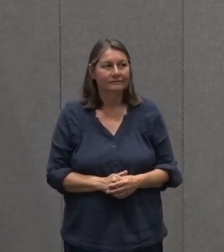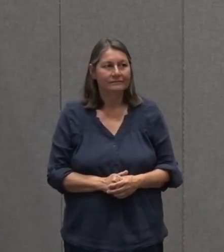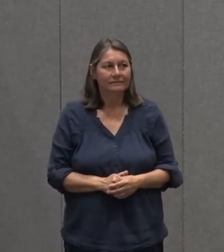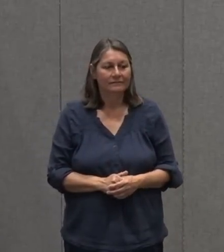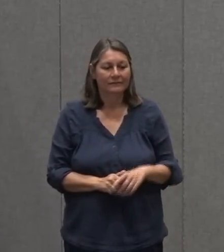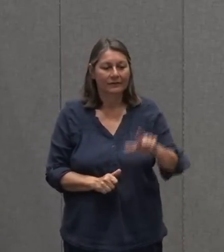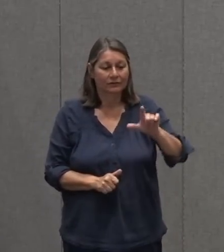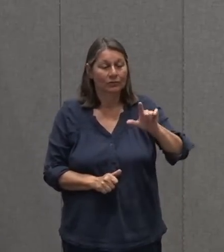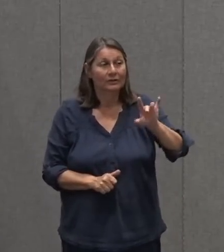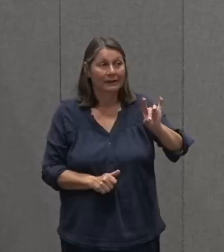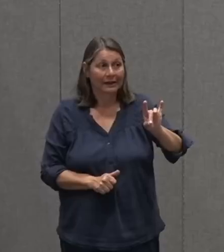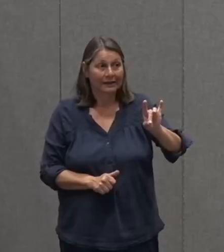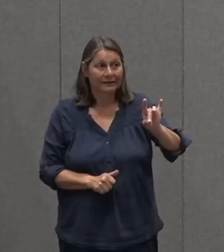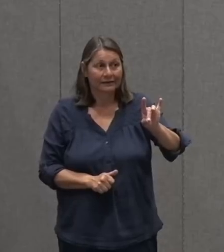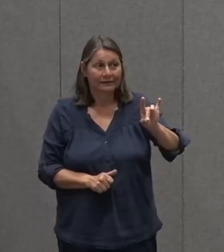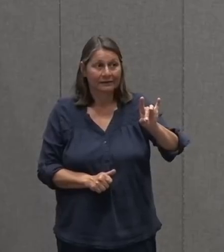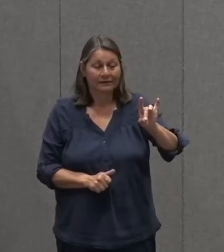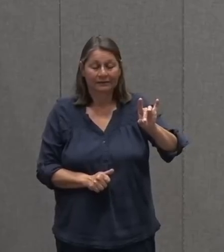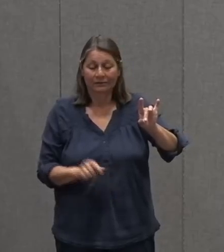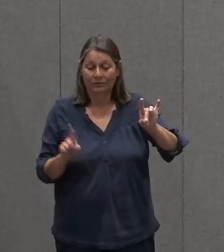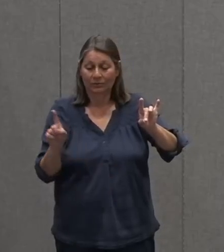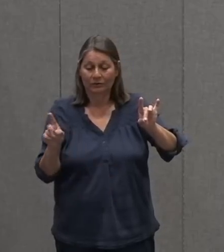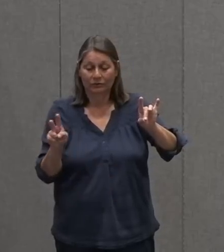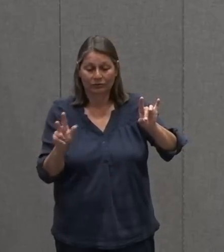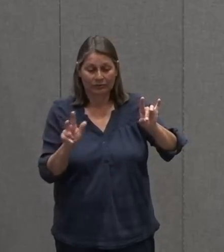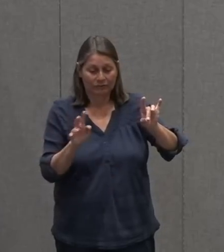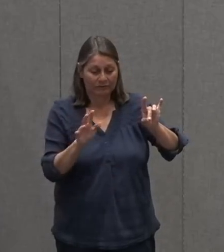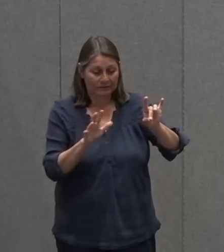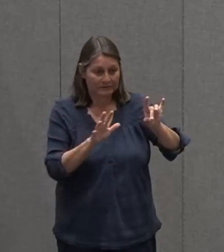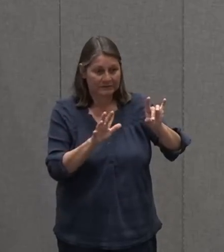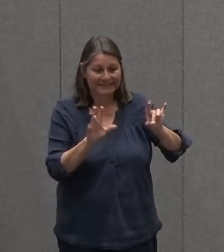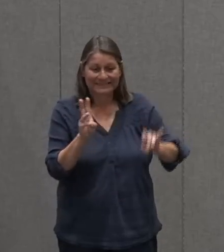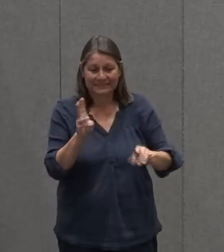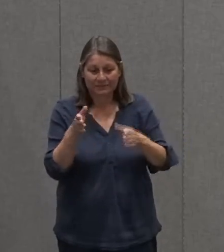28 had one, two, three, four, five, six ways.